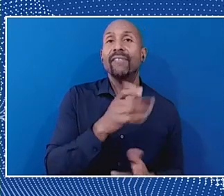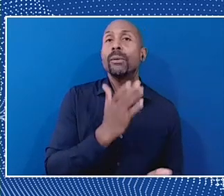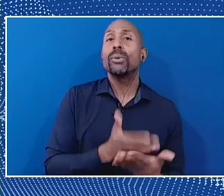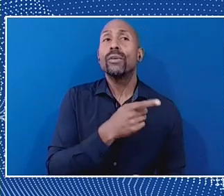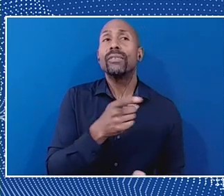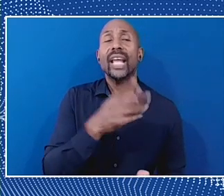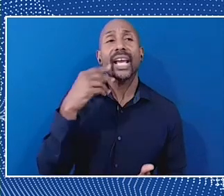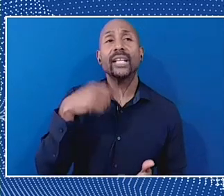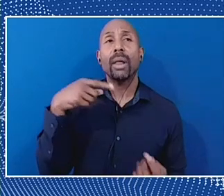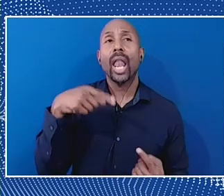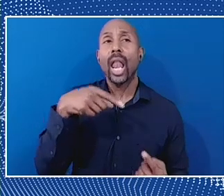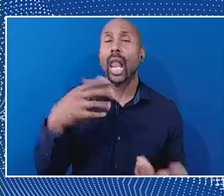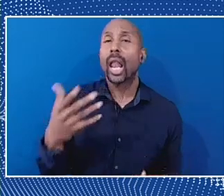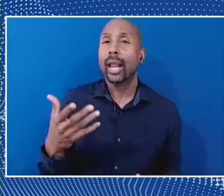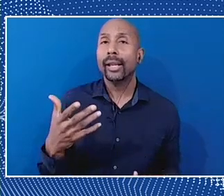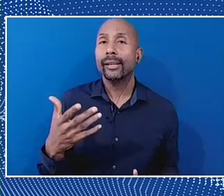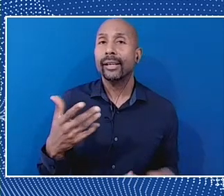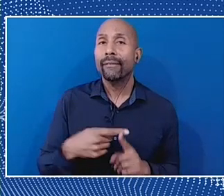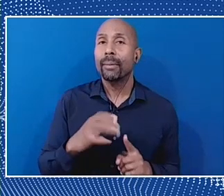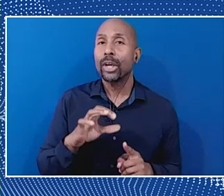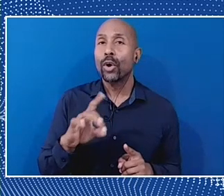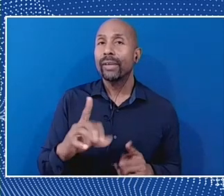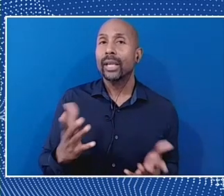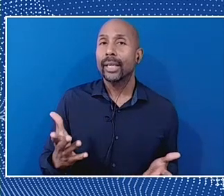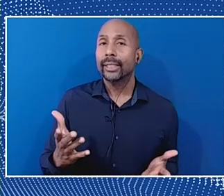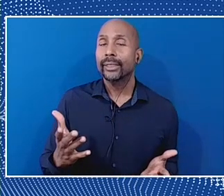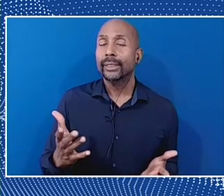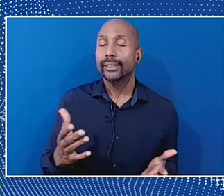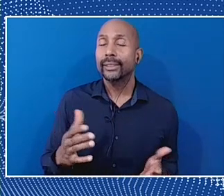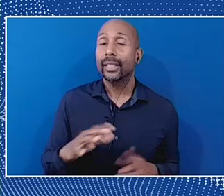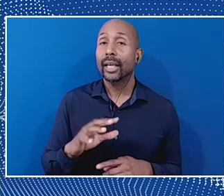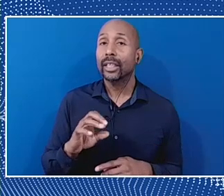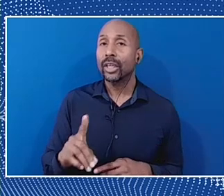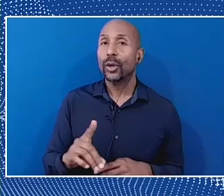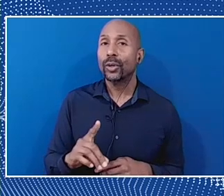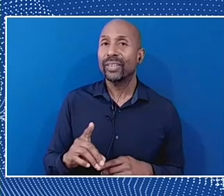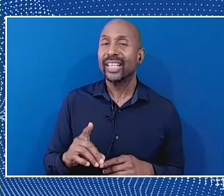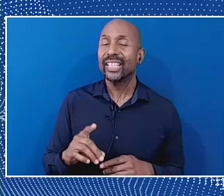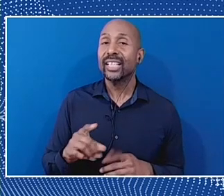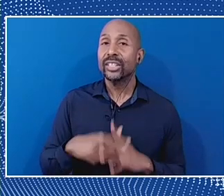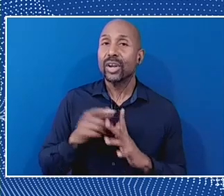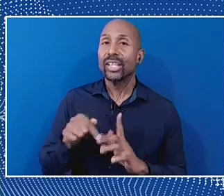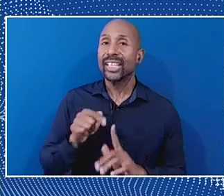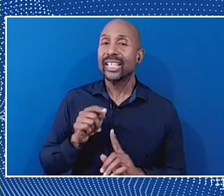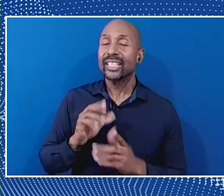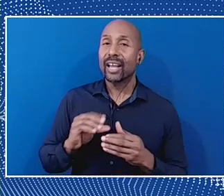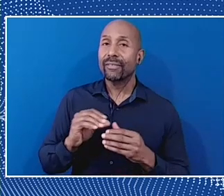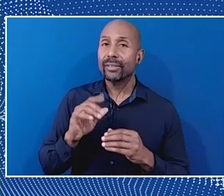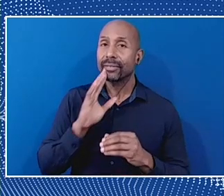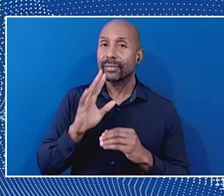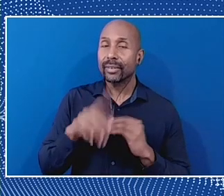COVID-19. COVID-19 sparked this conversation about student loan forgiveness, and again, healthcare workers who work tirelessly